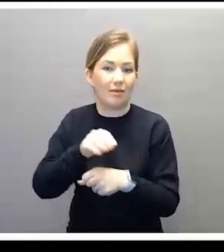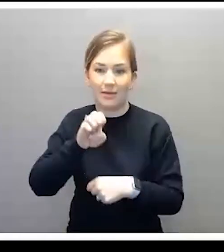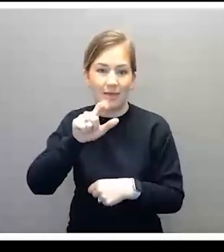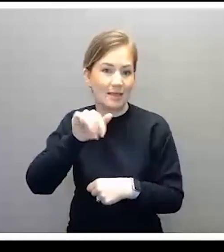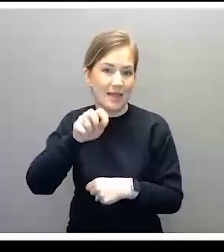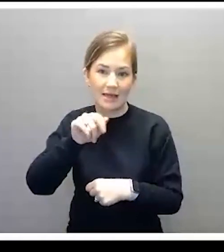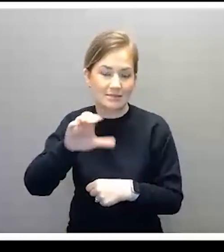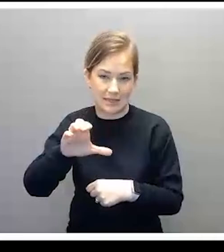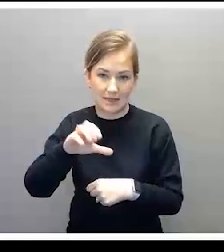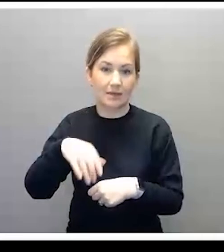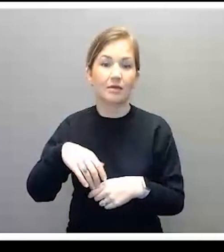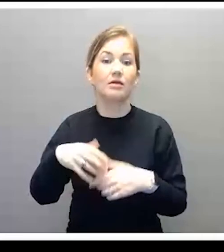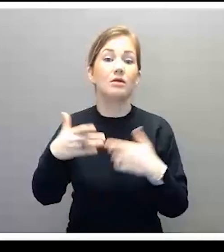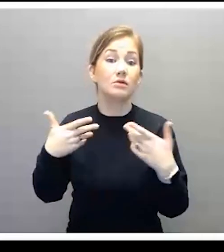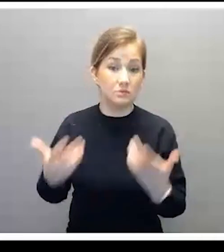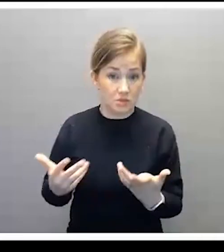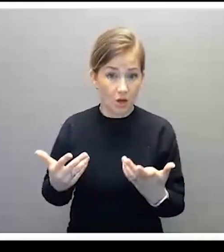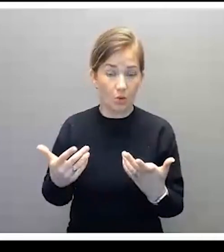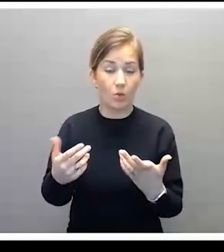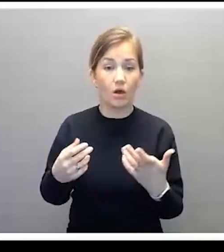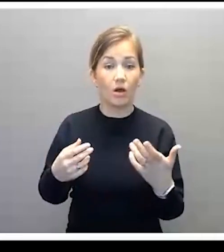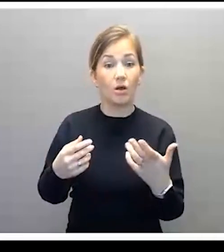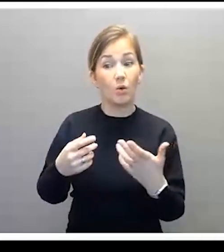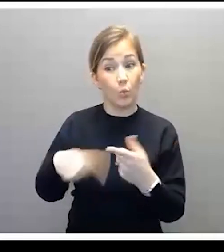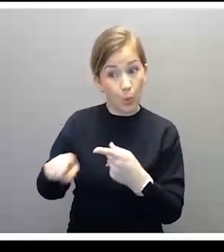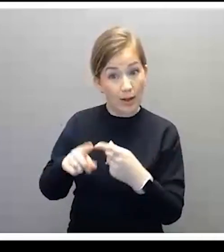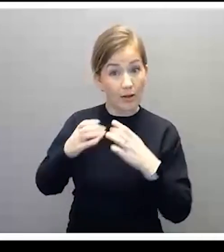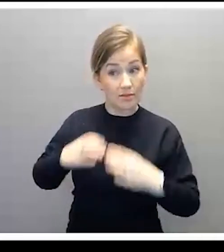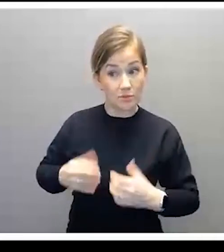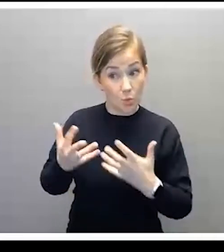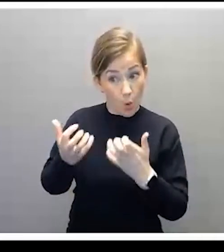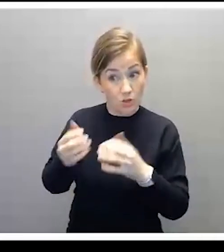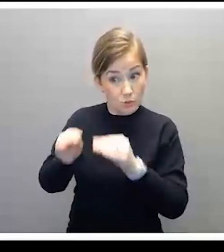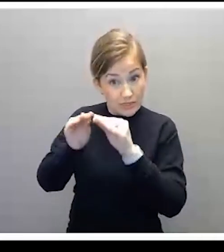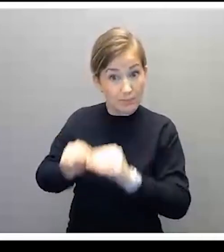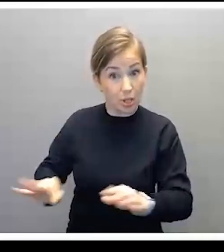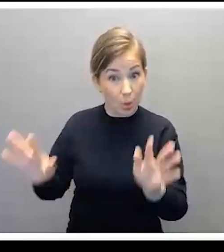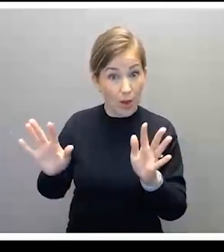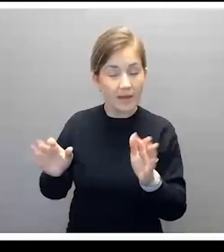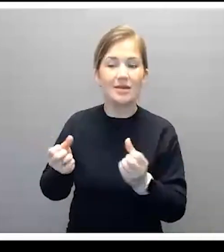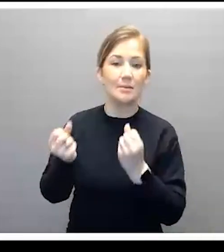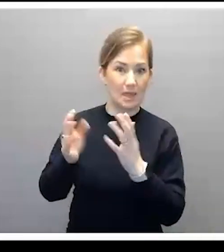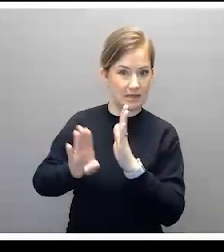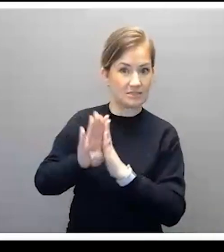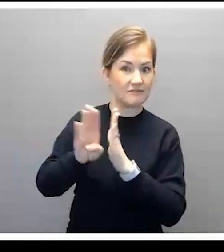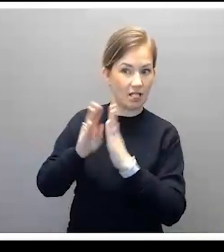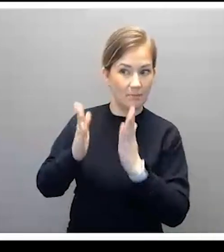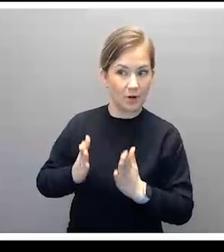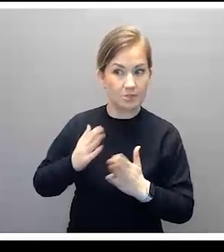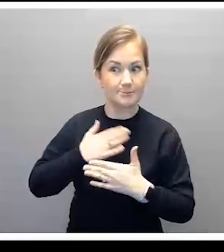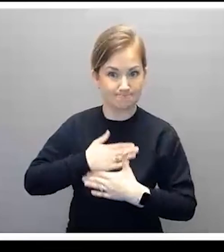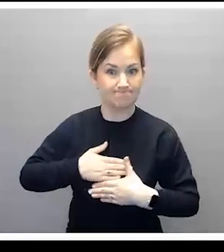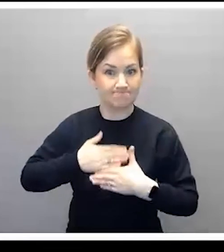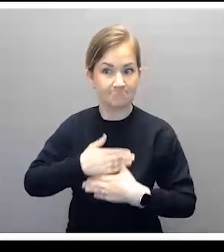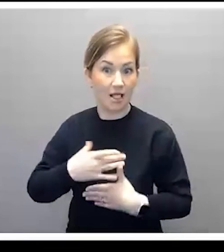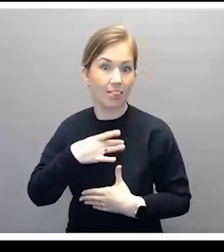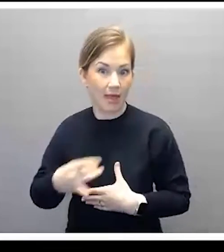Like, that's what we talk about when customers look to deploy it. It appeals a lot to the developer community